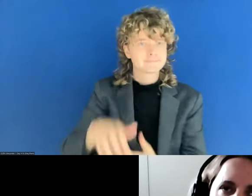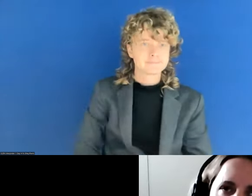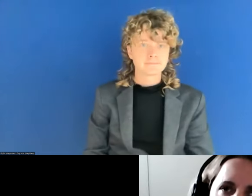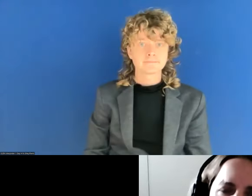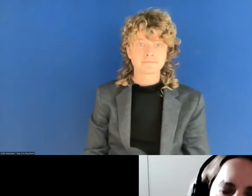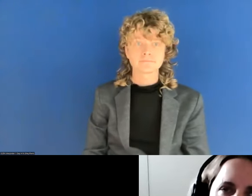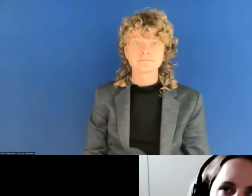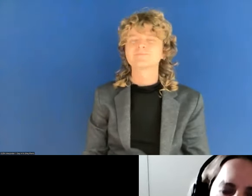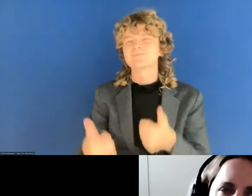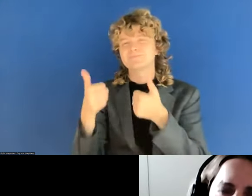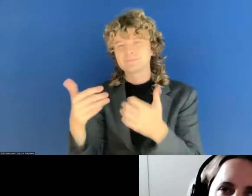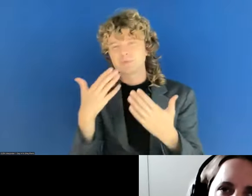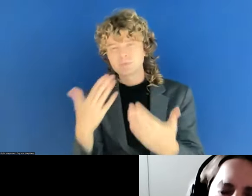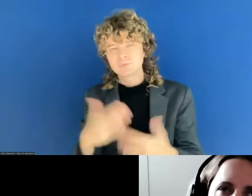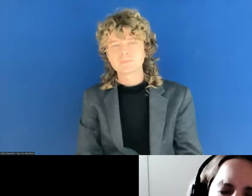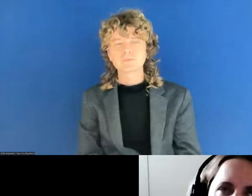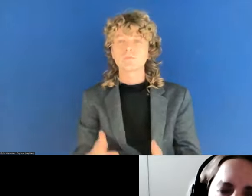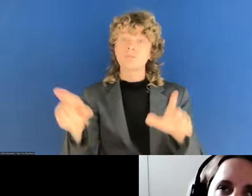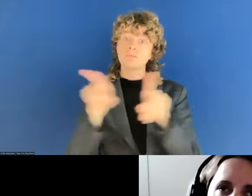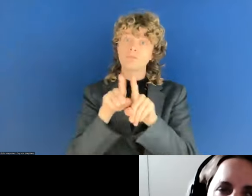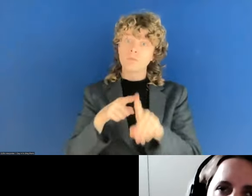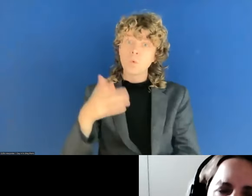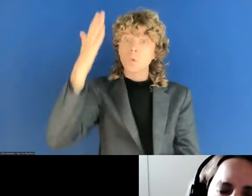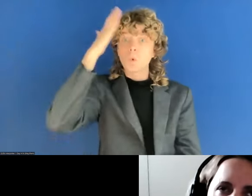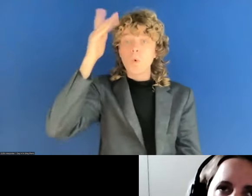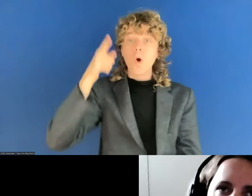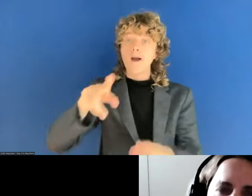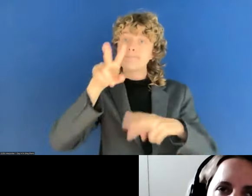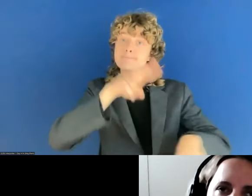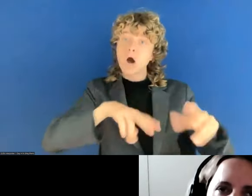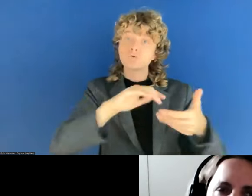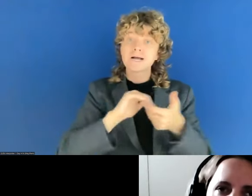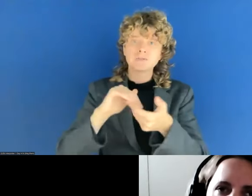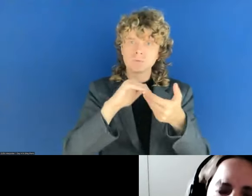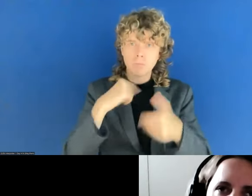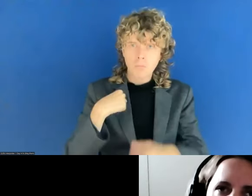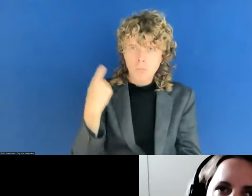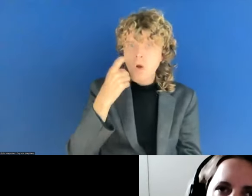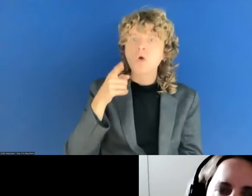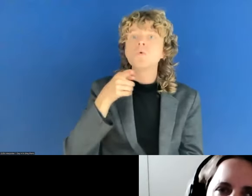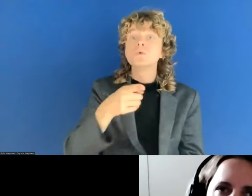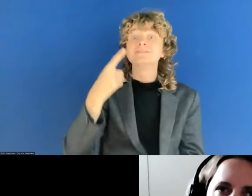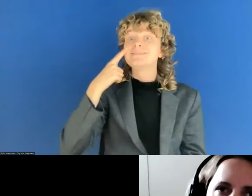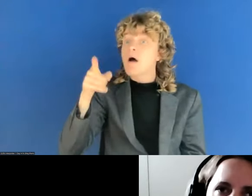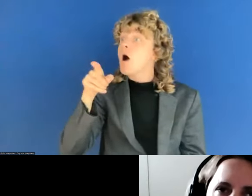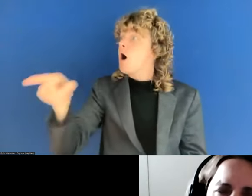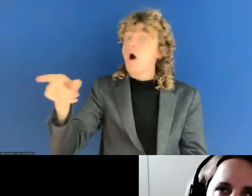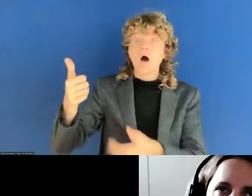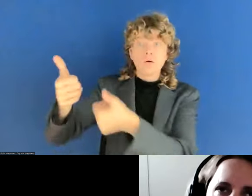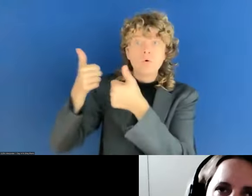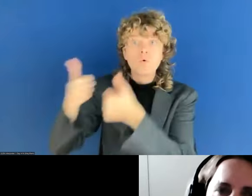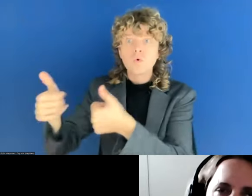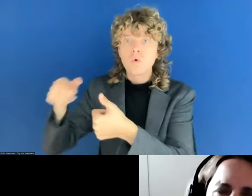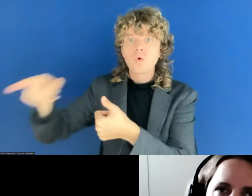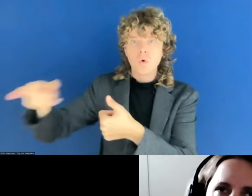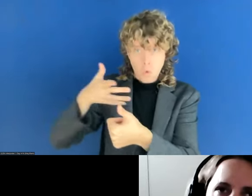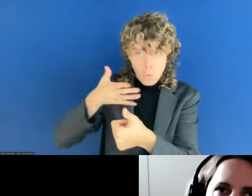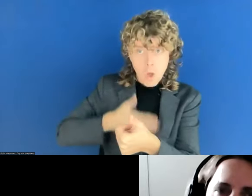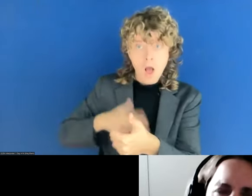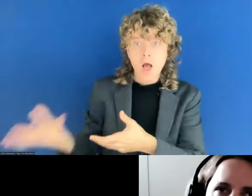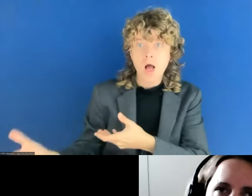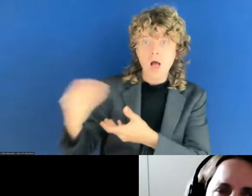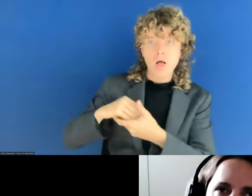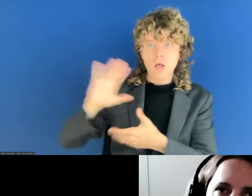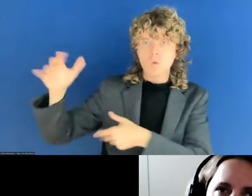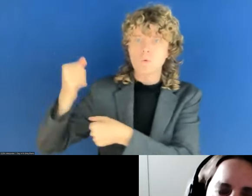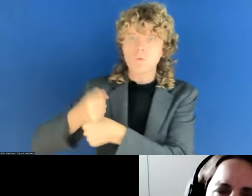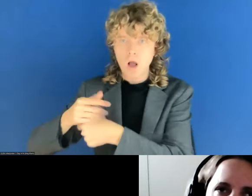in the WAD X, either the monitoring agencies that have heard today, something else that you